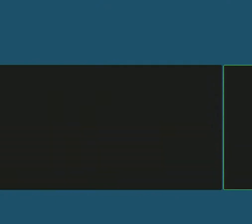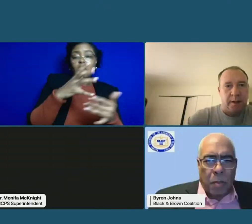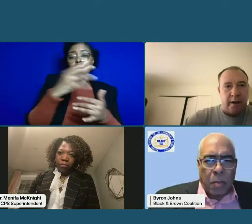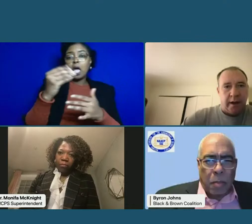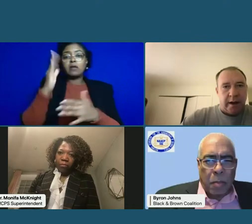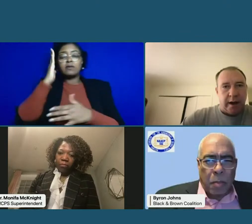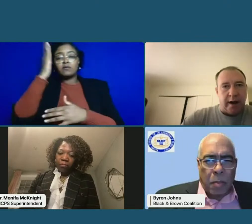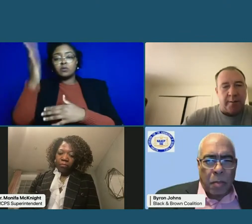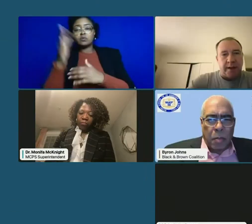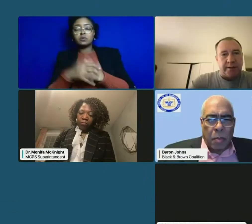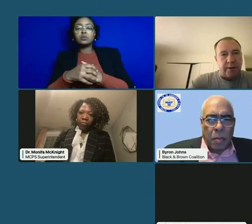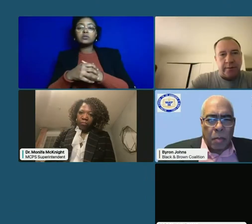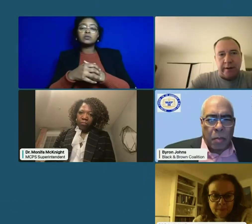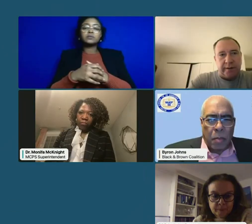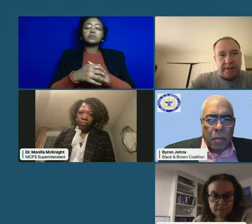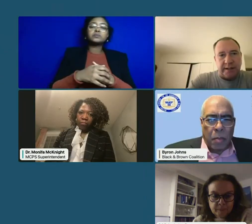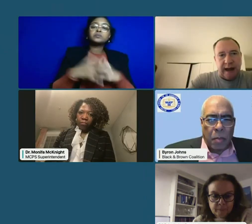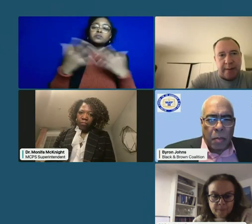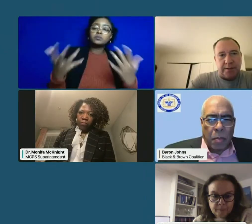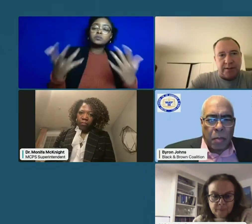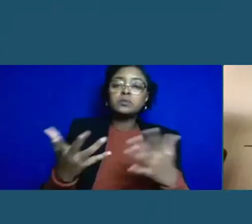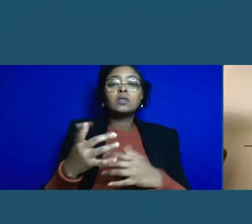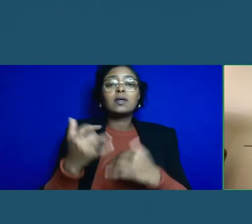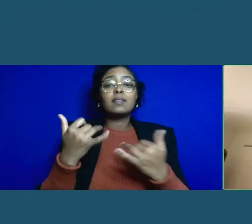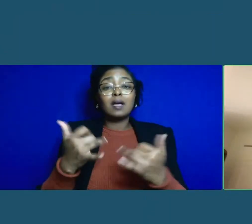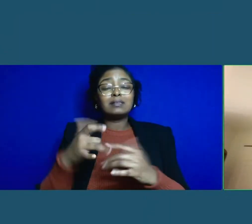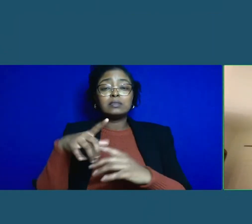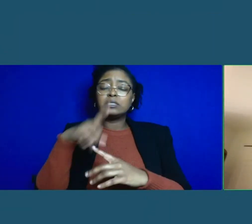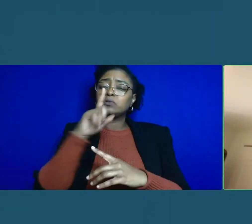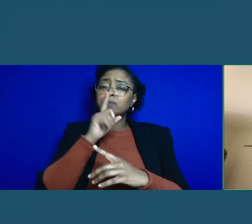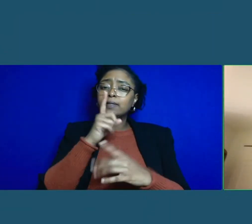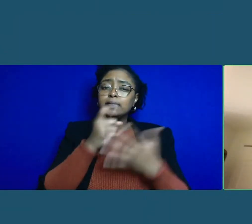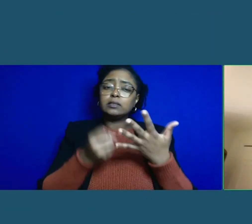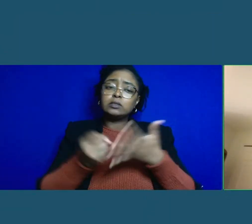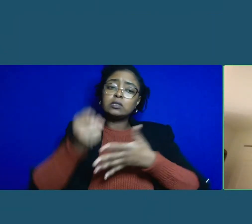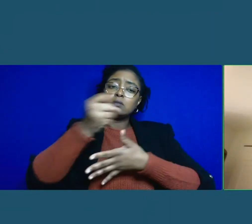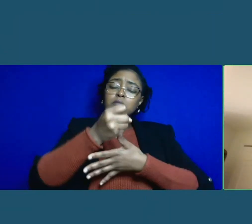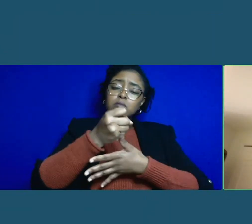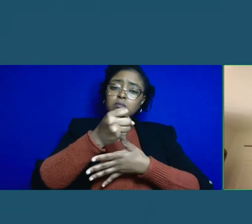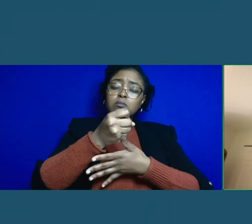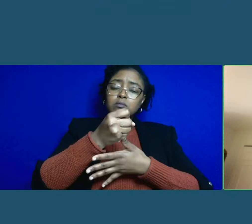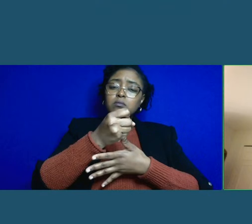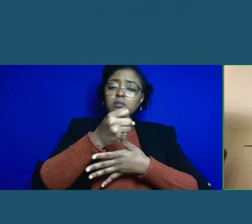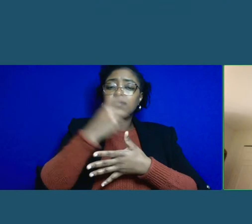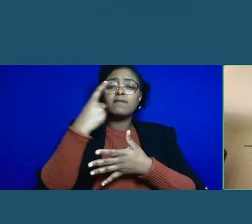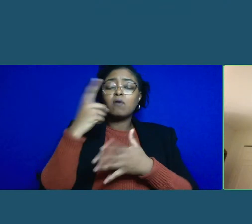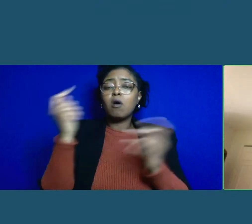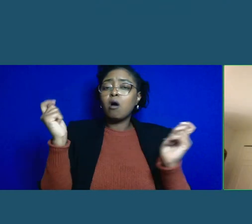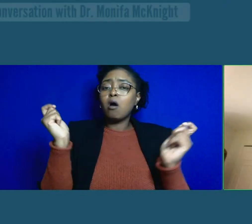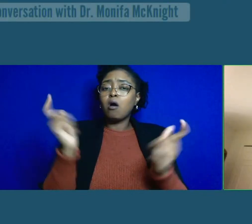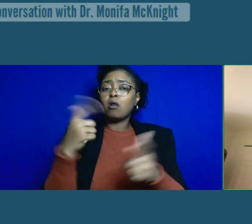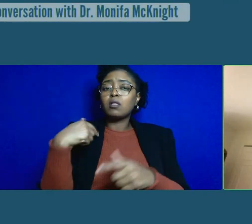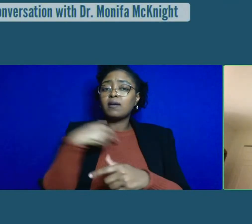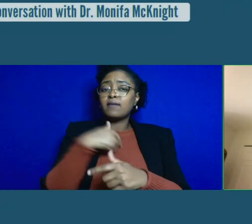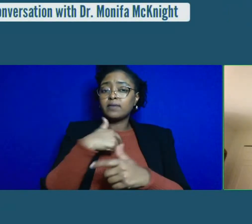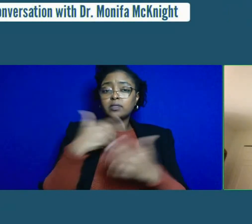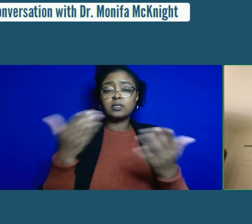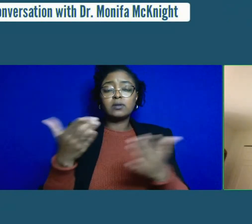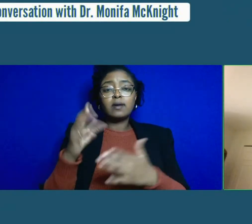we have planned for the medium and the long term. Um And so,